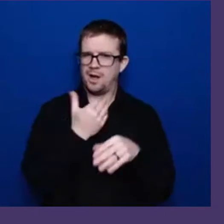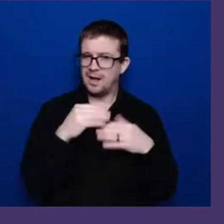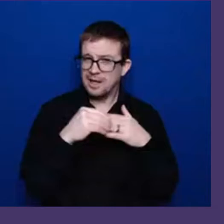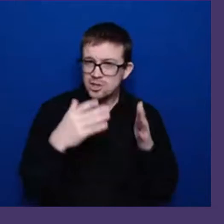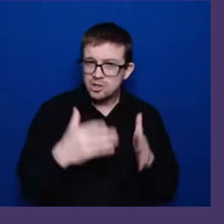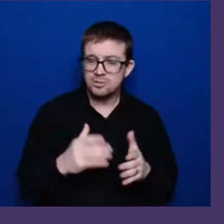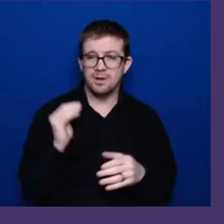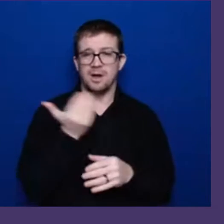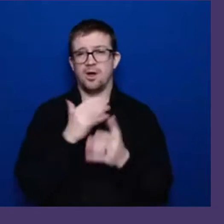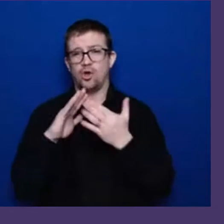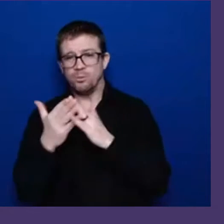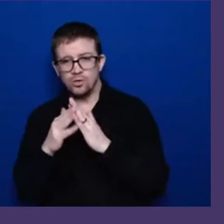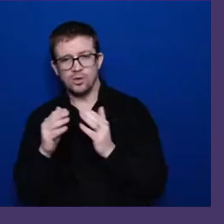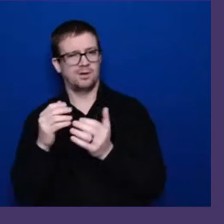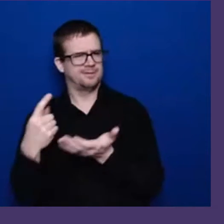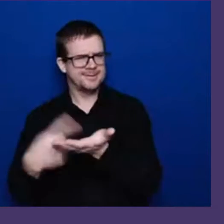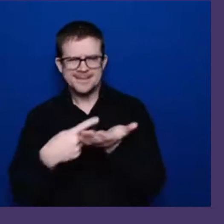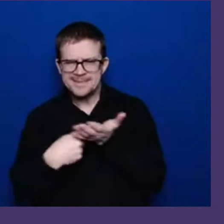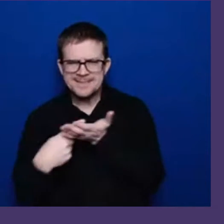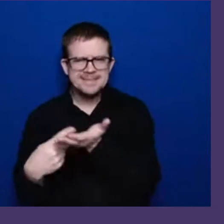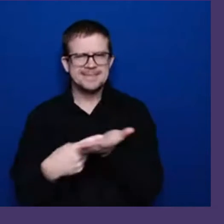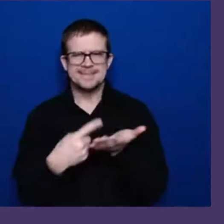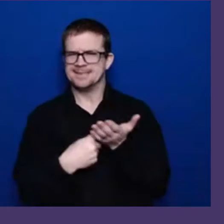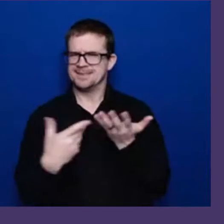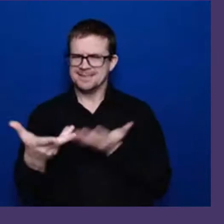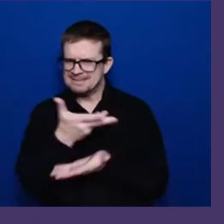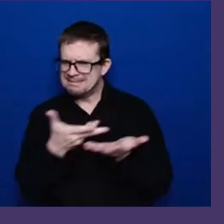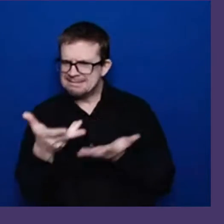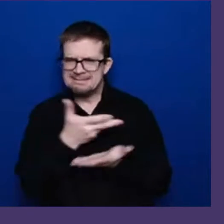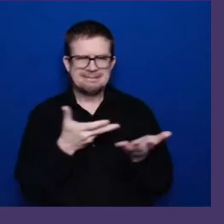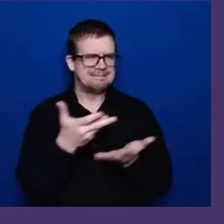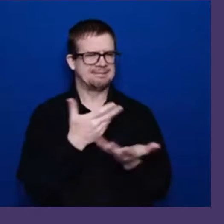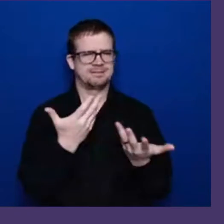were building together, were understanding that both of these things are